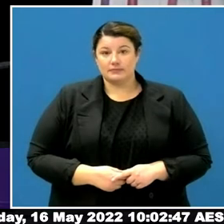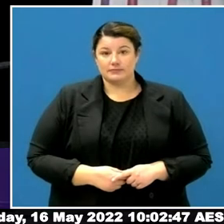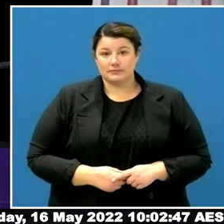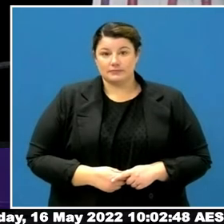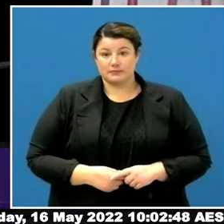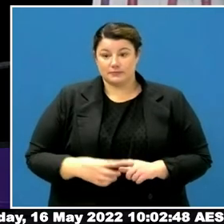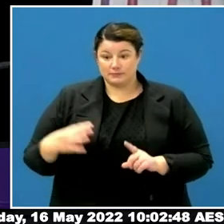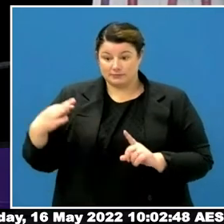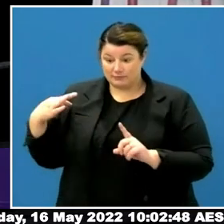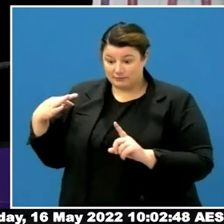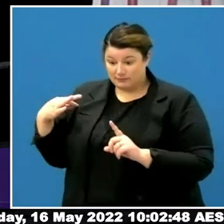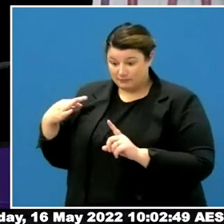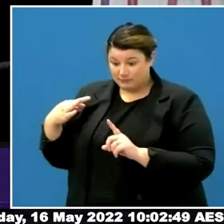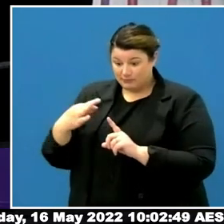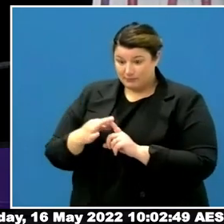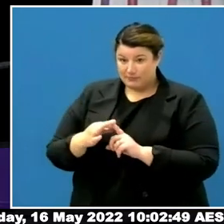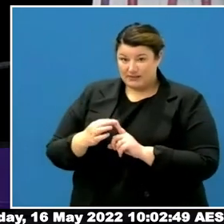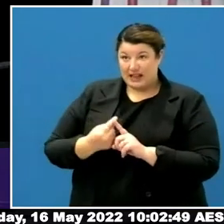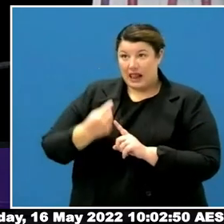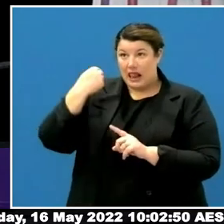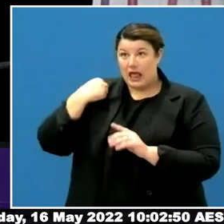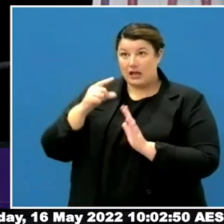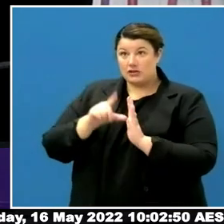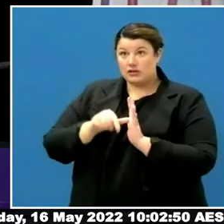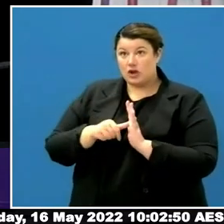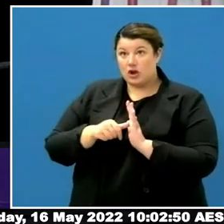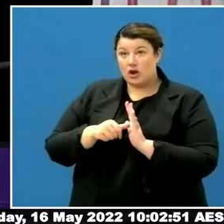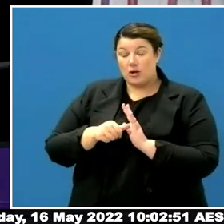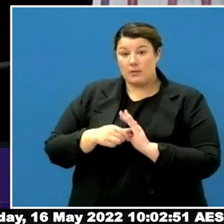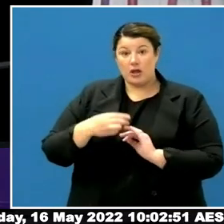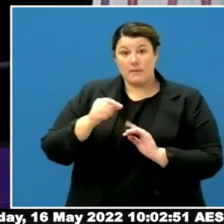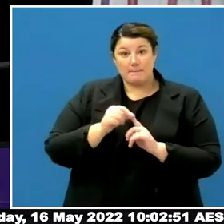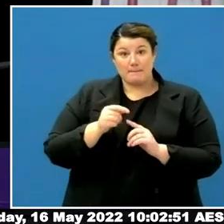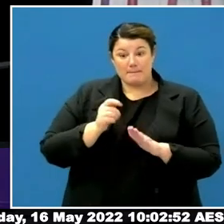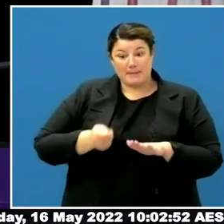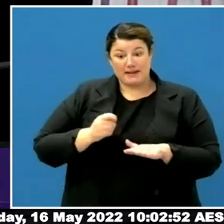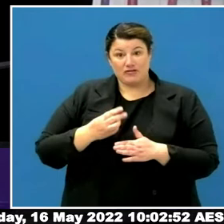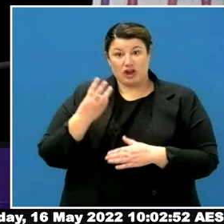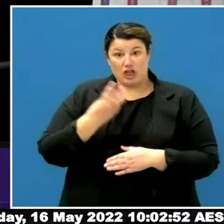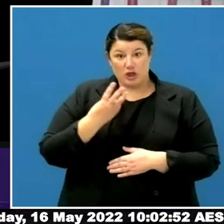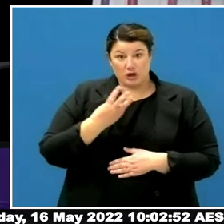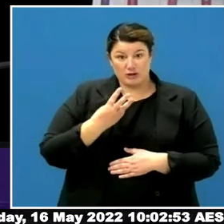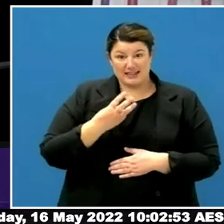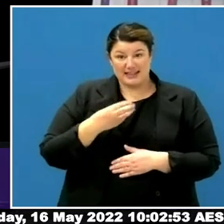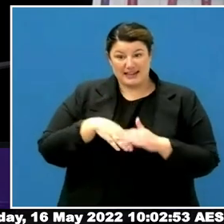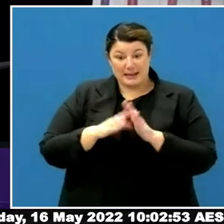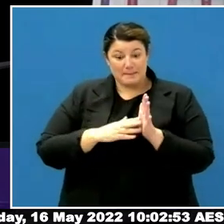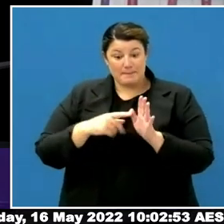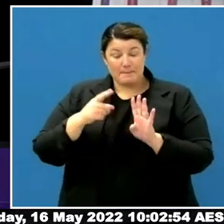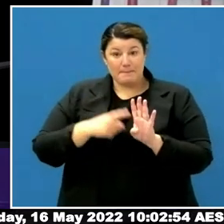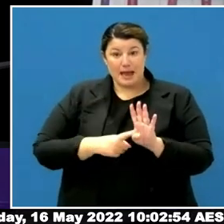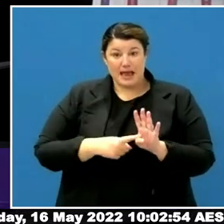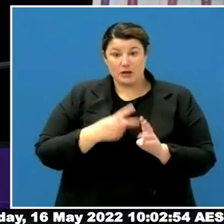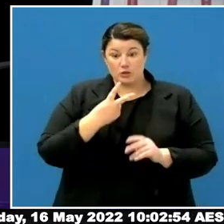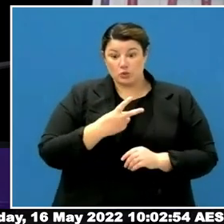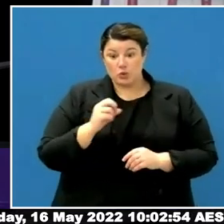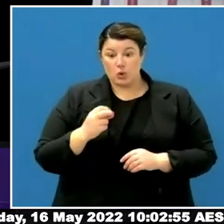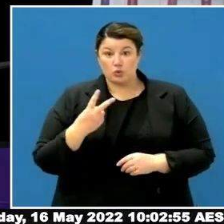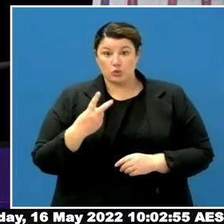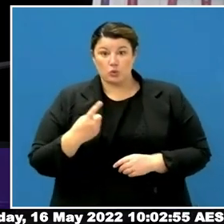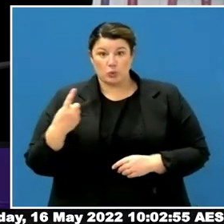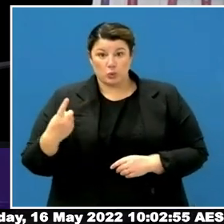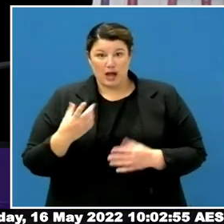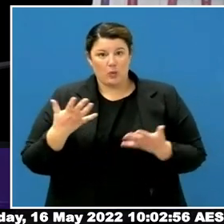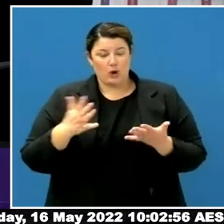hearing 13 which took place between the 24th and the 28th of May 2021 at Homebush, also in